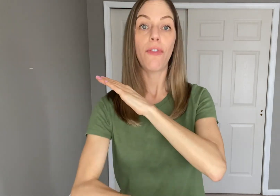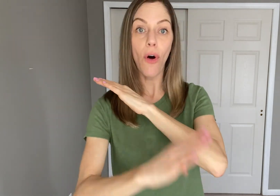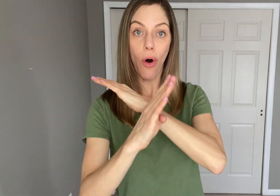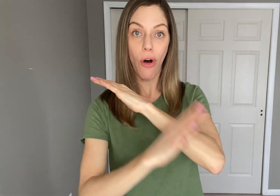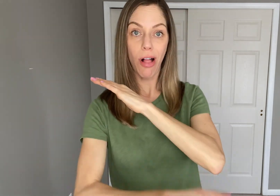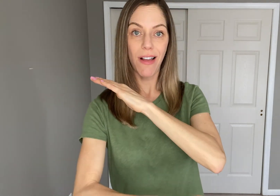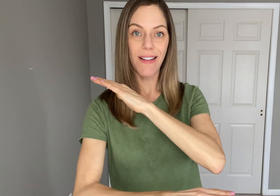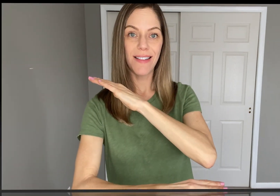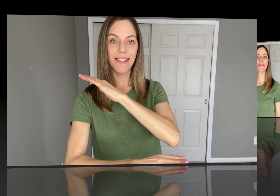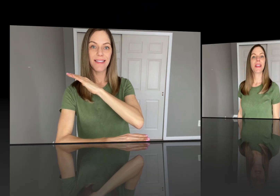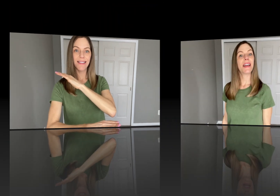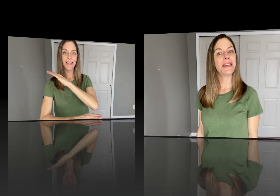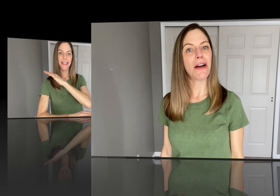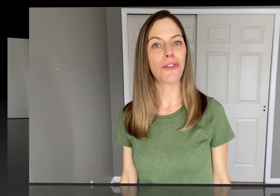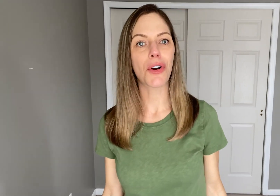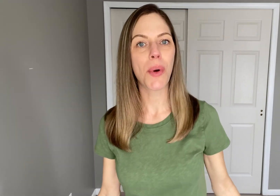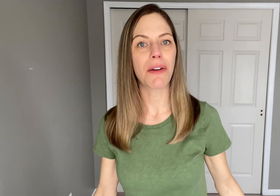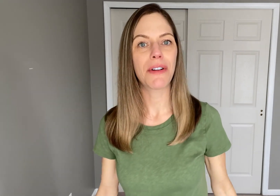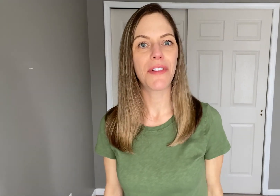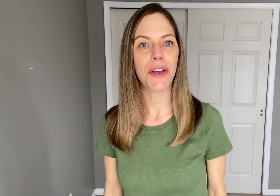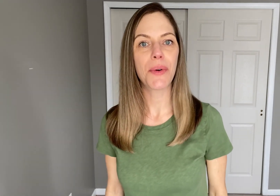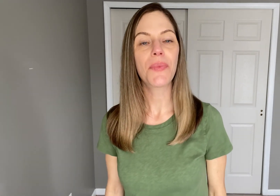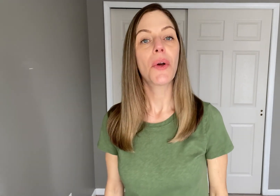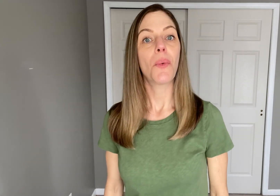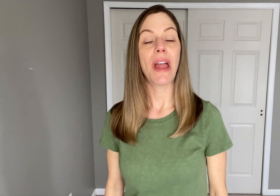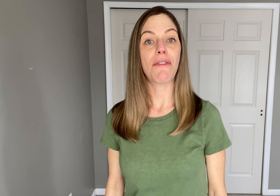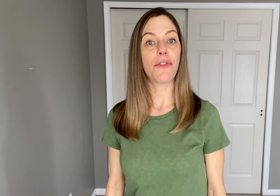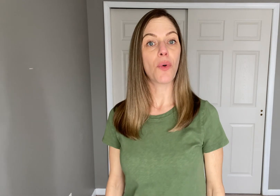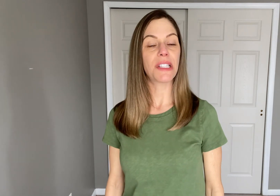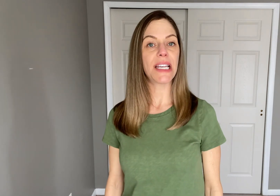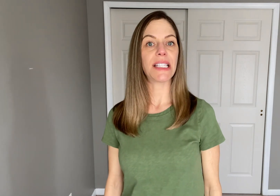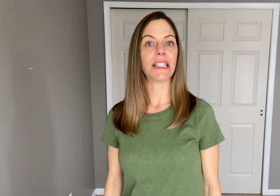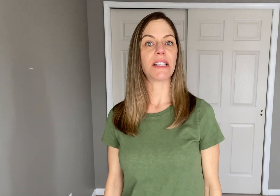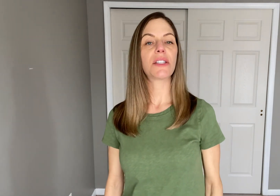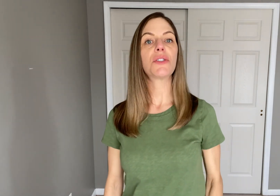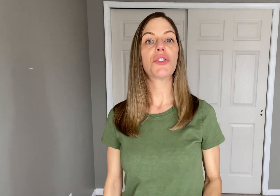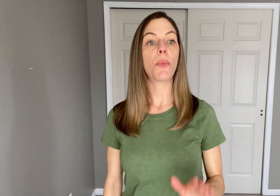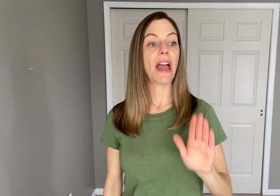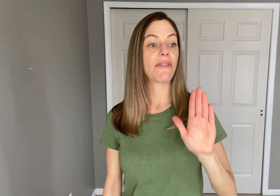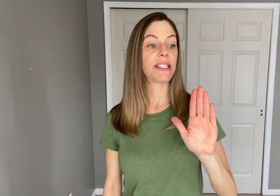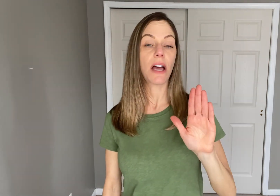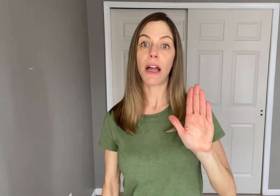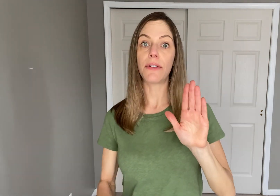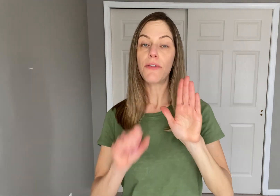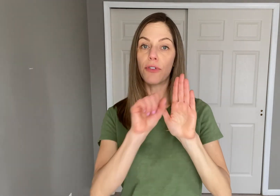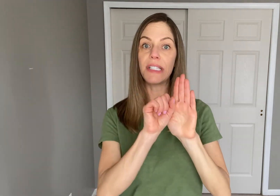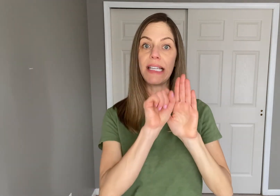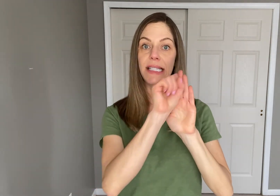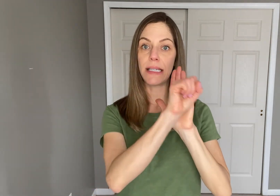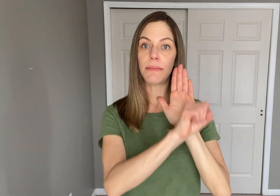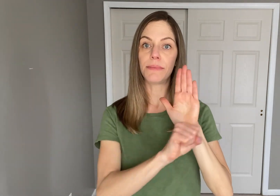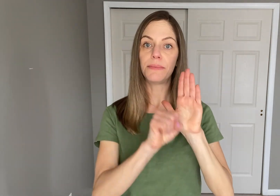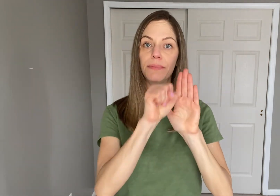"Fall" Now for a quick review: we have the four seasons, so we have the sign for "Season"